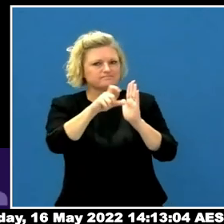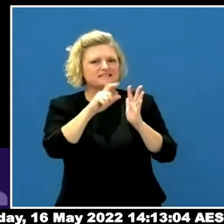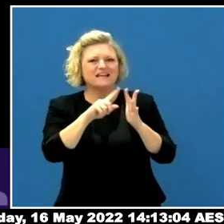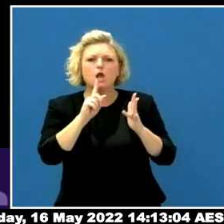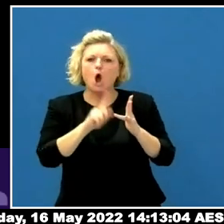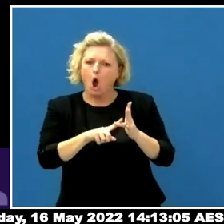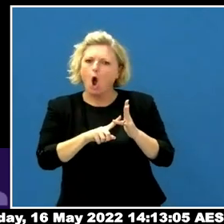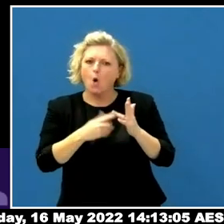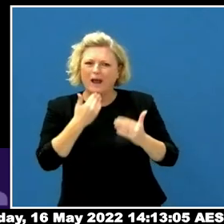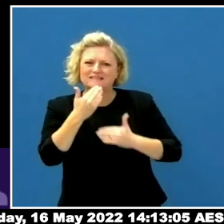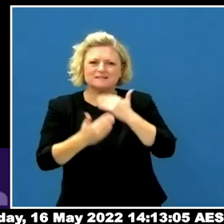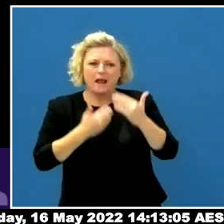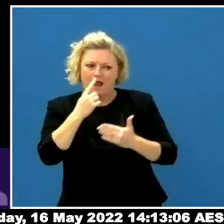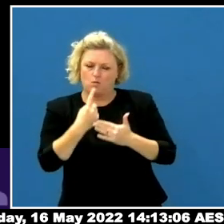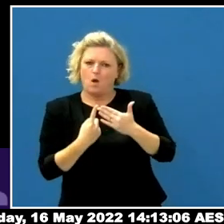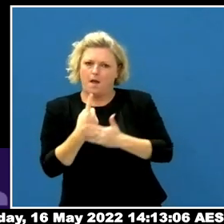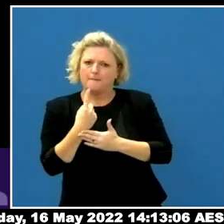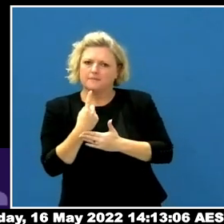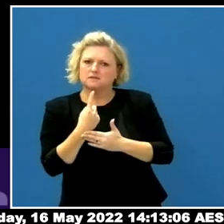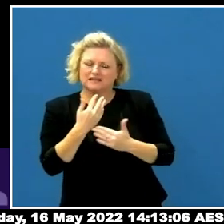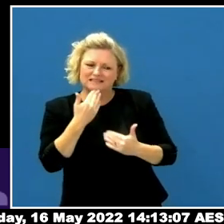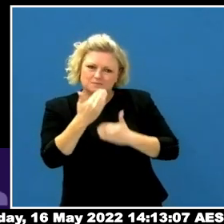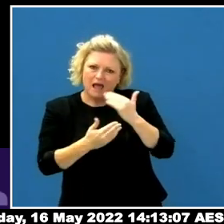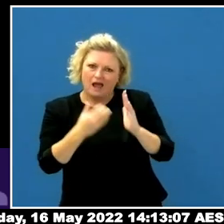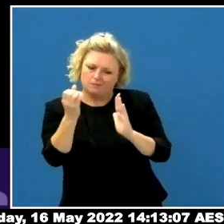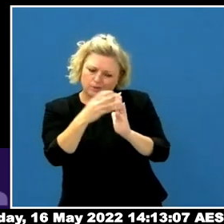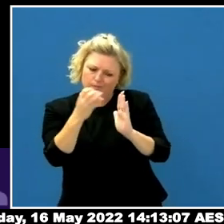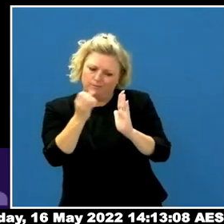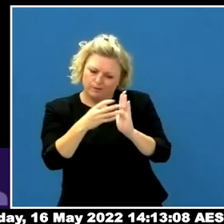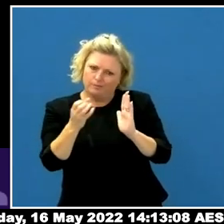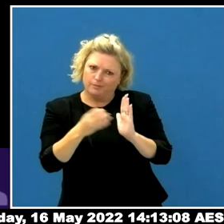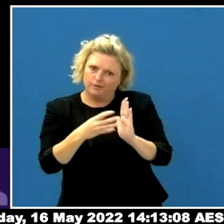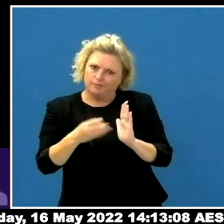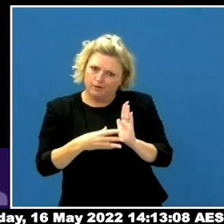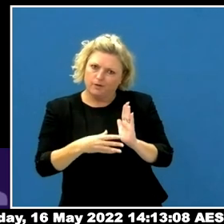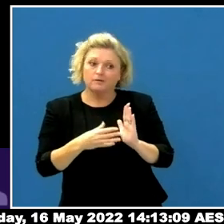and never heard anything back from that either. I see. Can I pause for a moment.